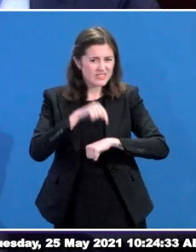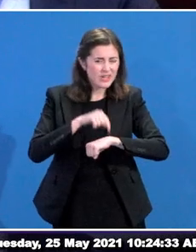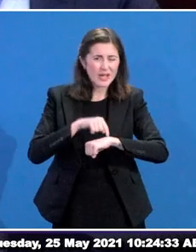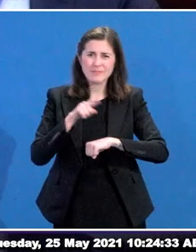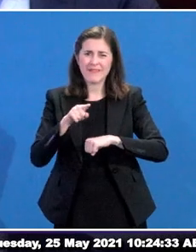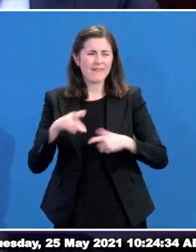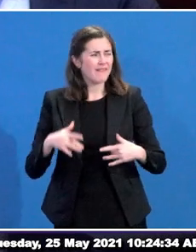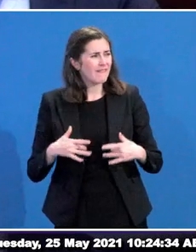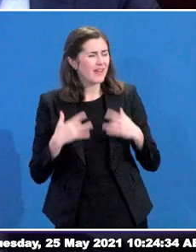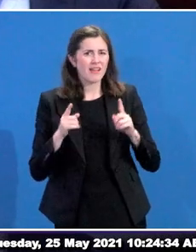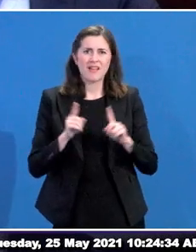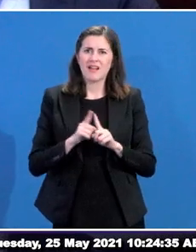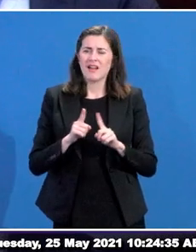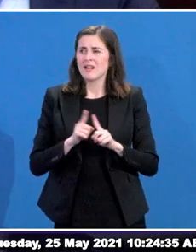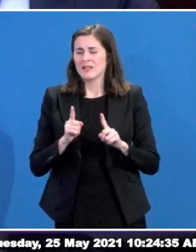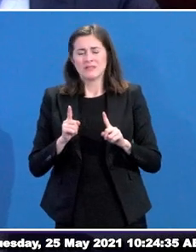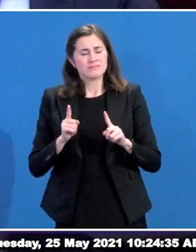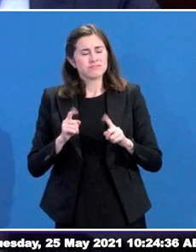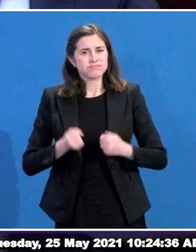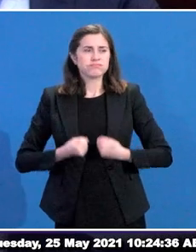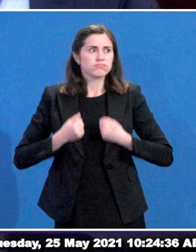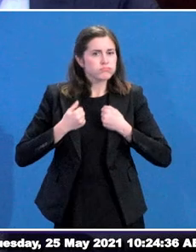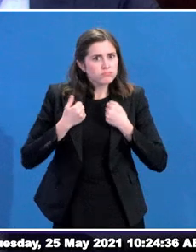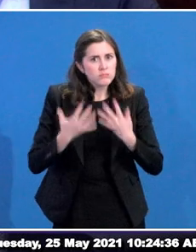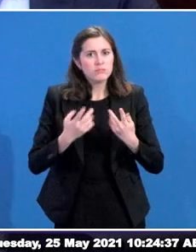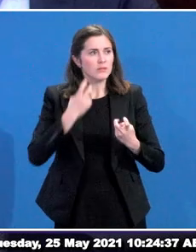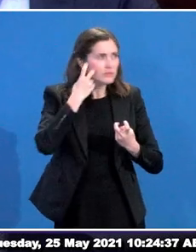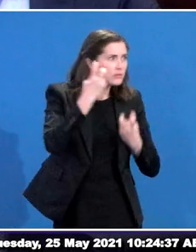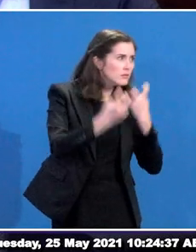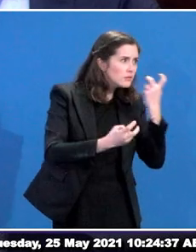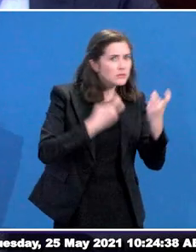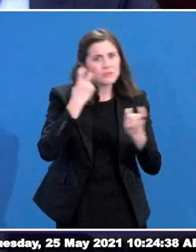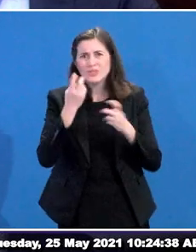by the eviction process and you stepped back. Is that right?